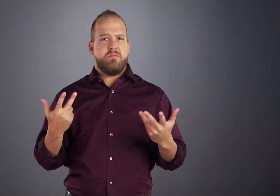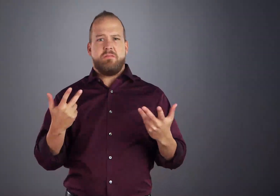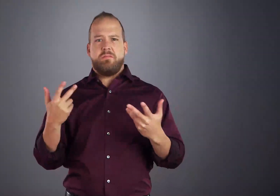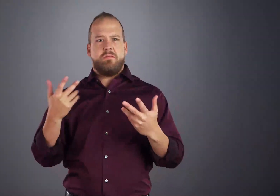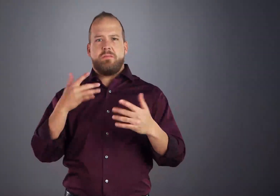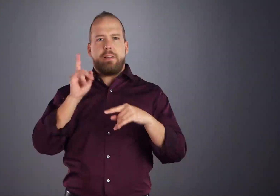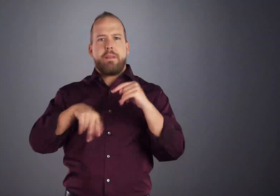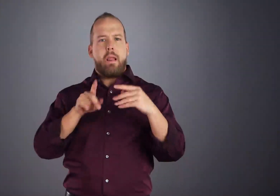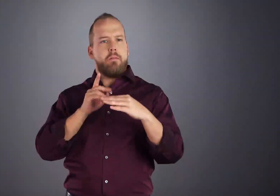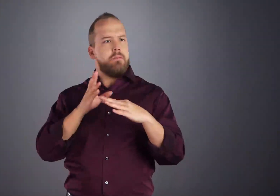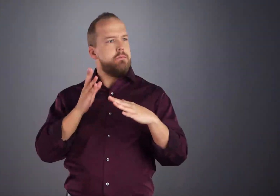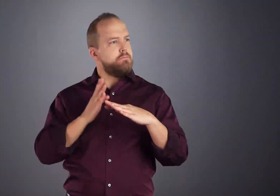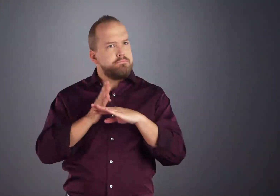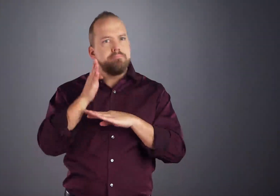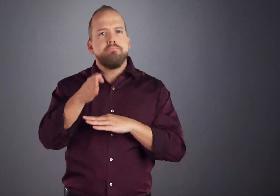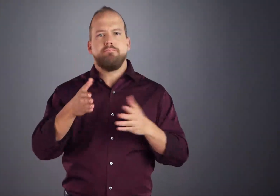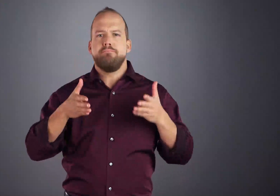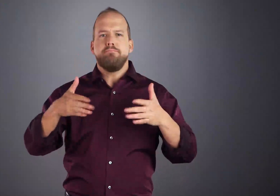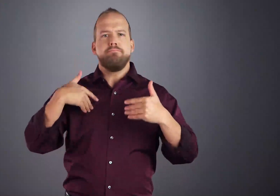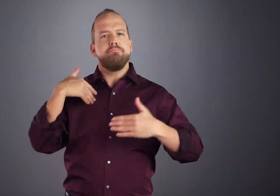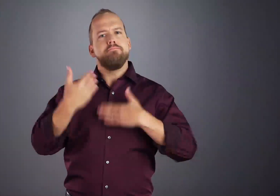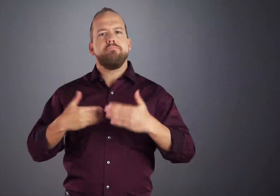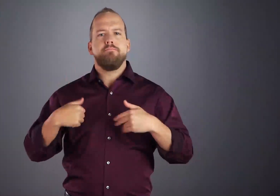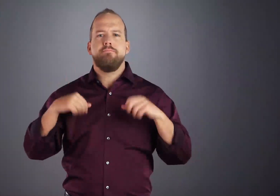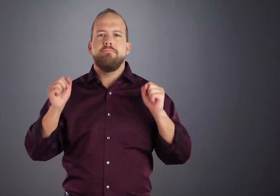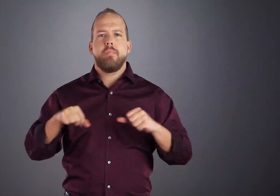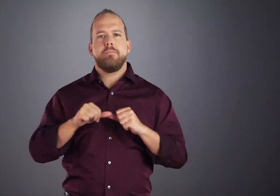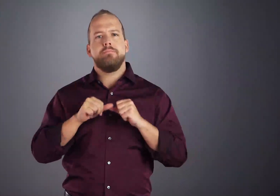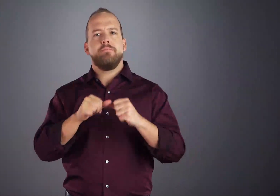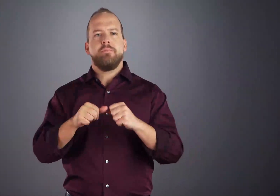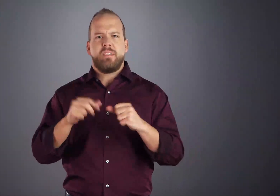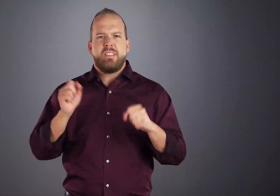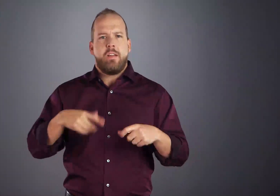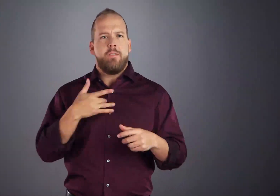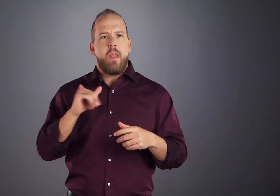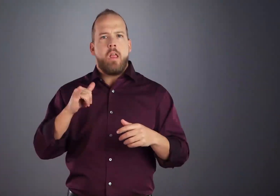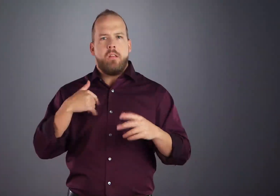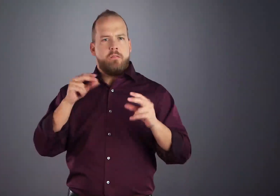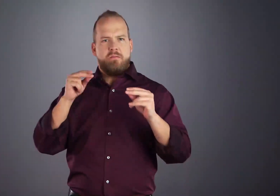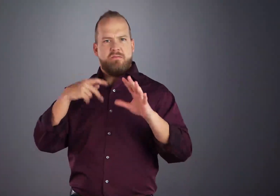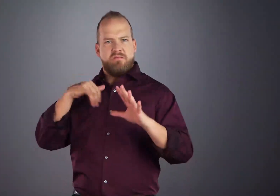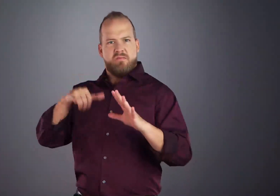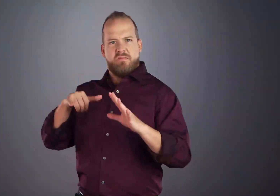by an early morning truck, for it was scarcely daylight.